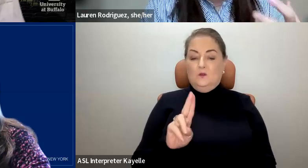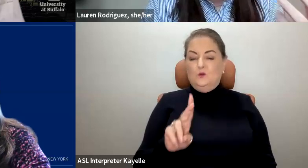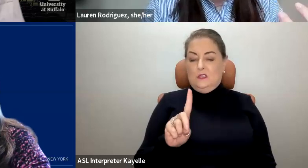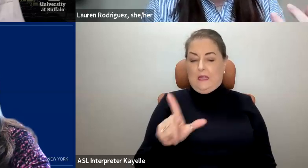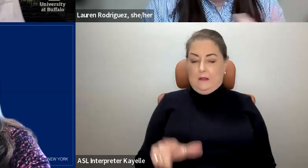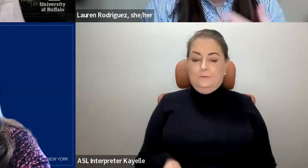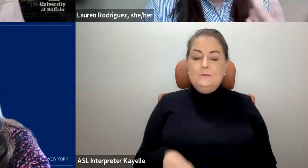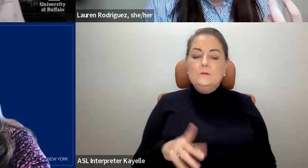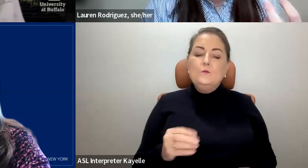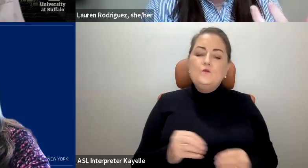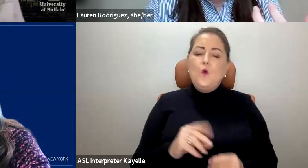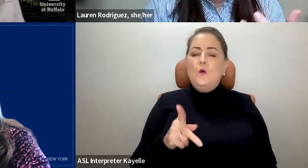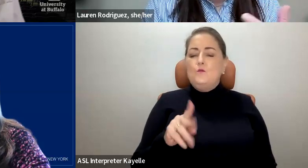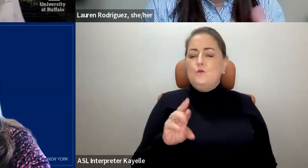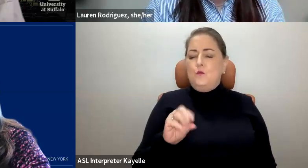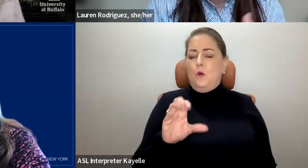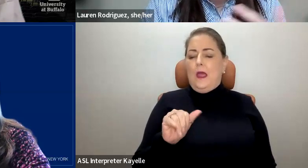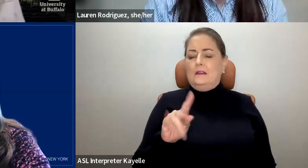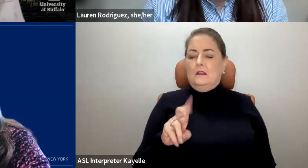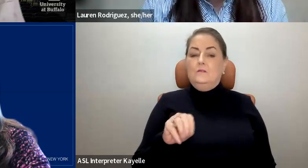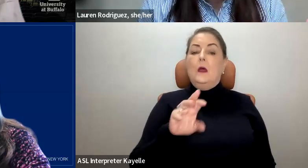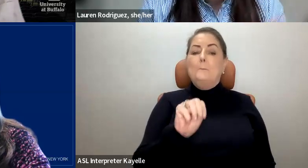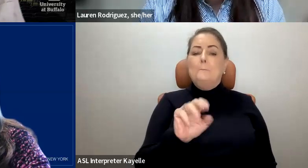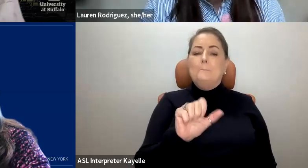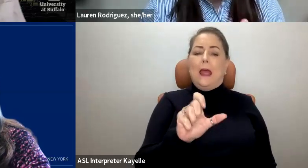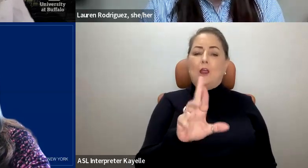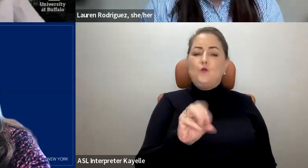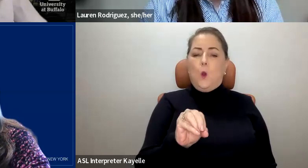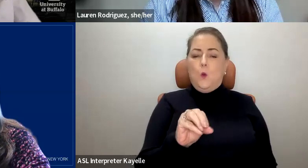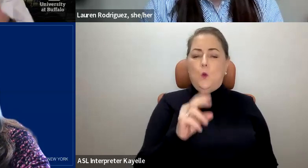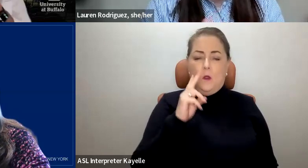proactive macroview to ensure access, you know, higher